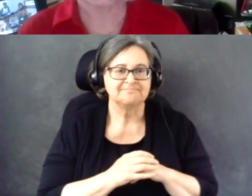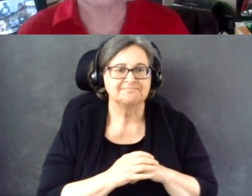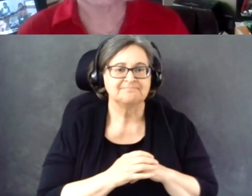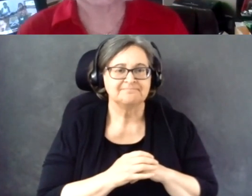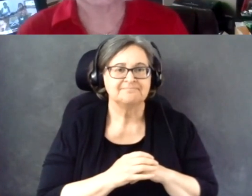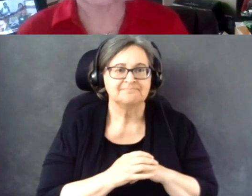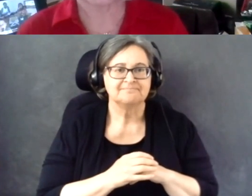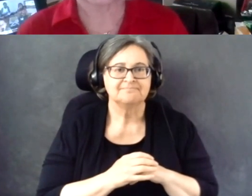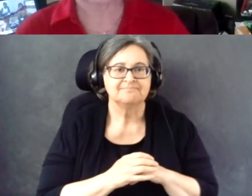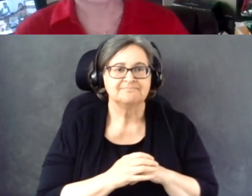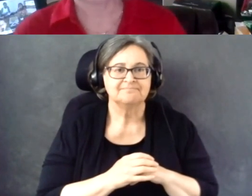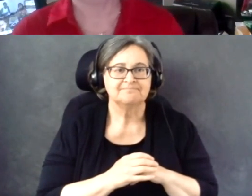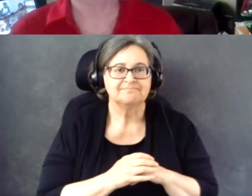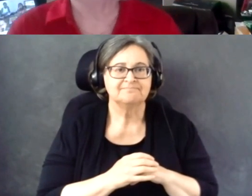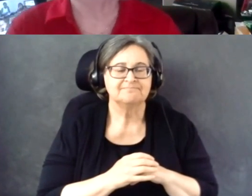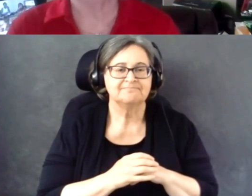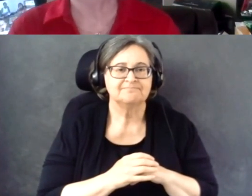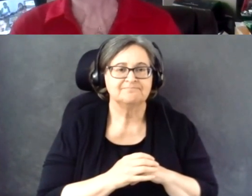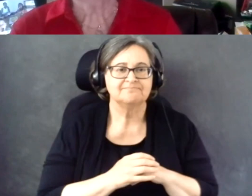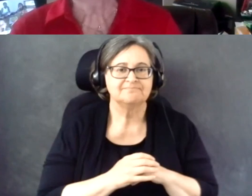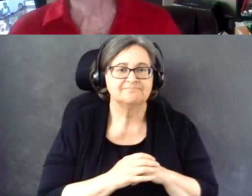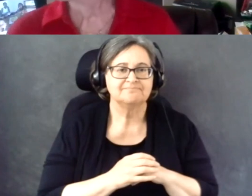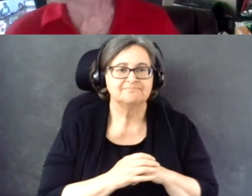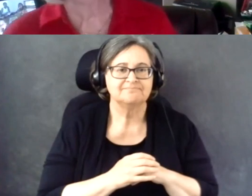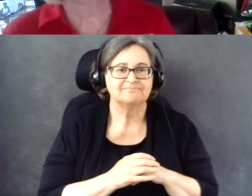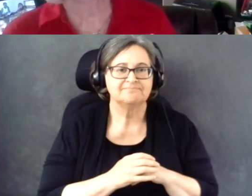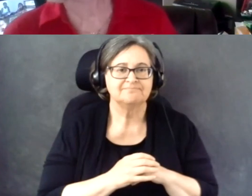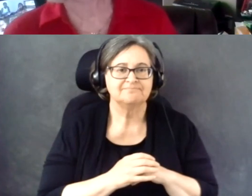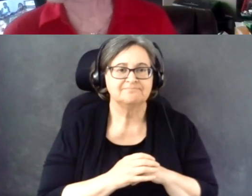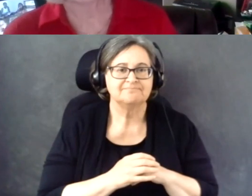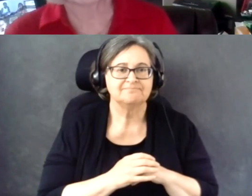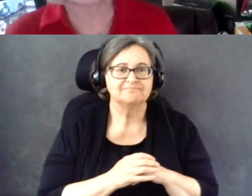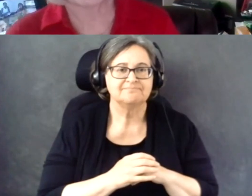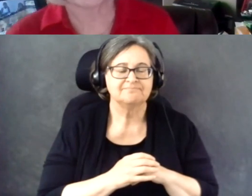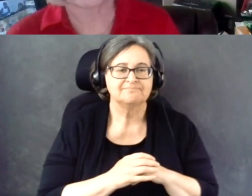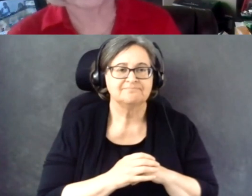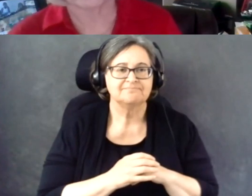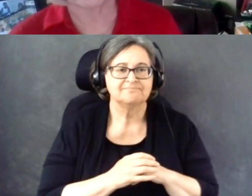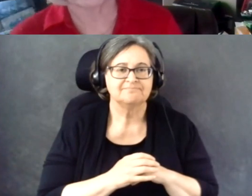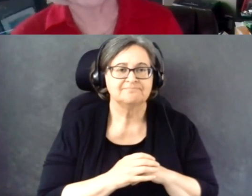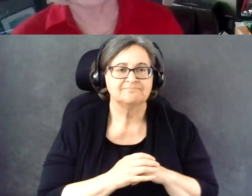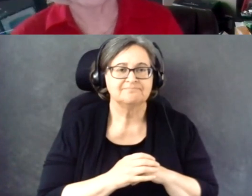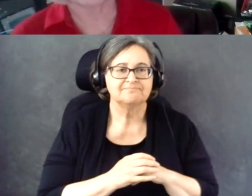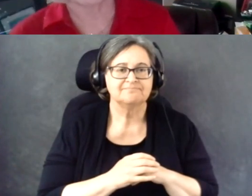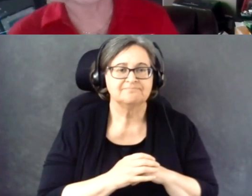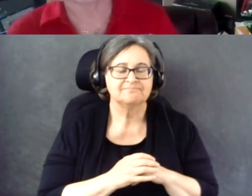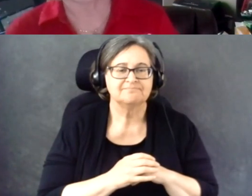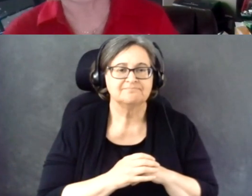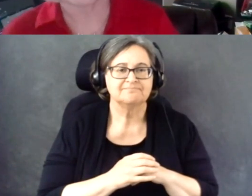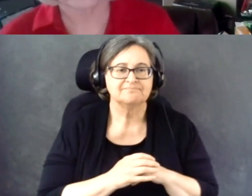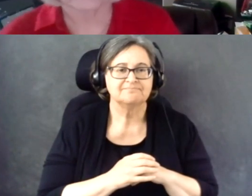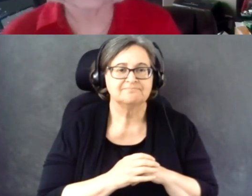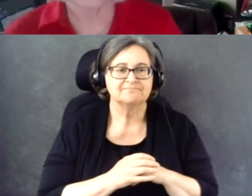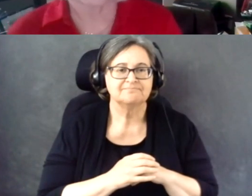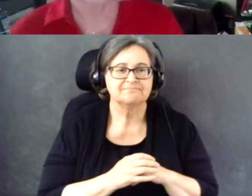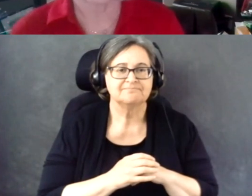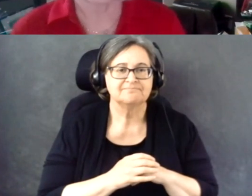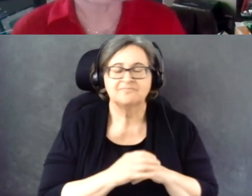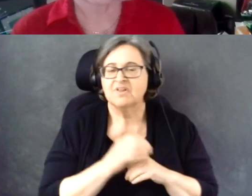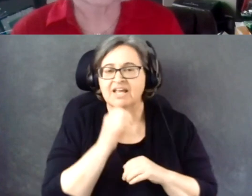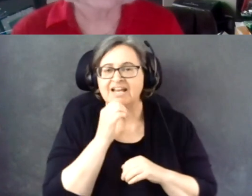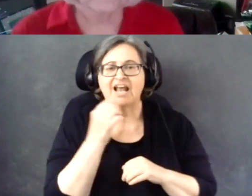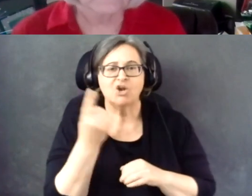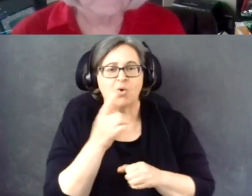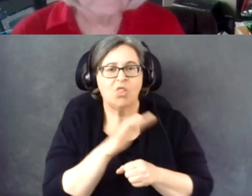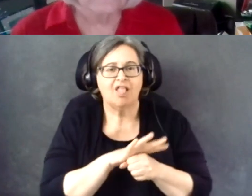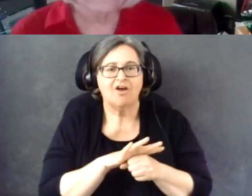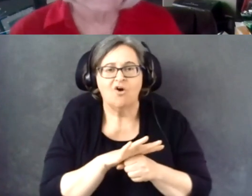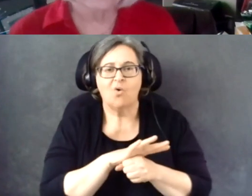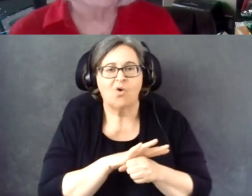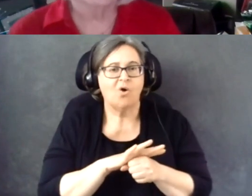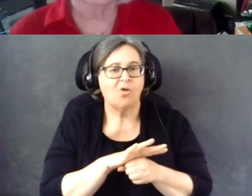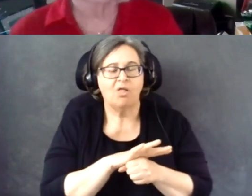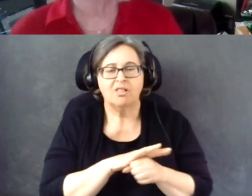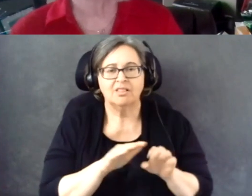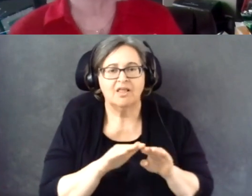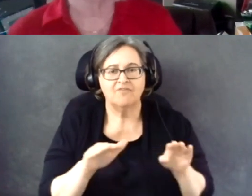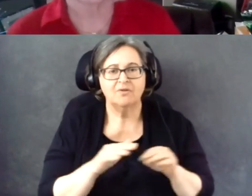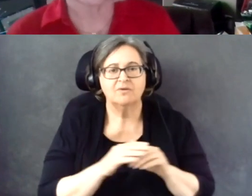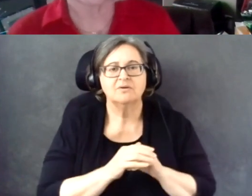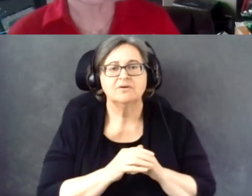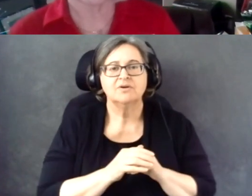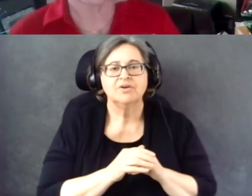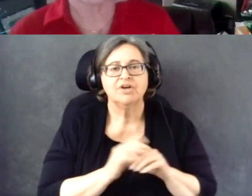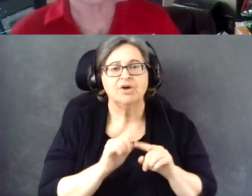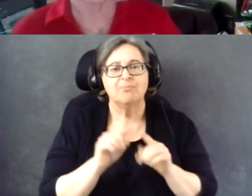And it's being not just on local levels, but on state levels as well.